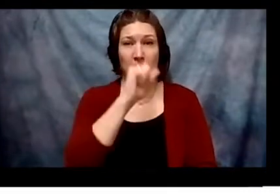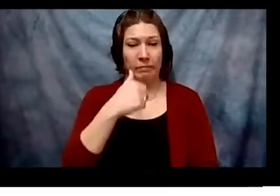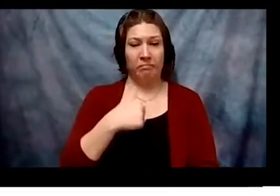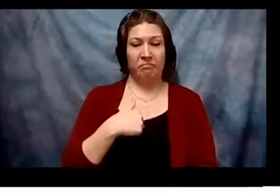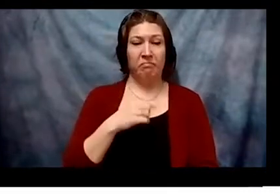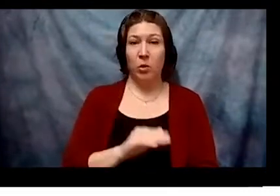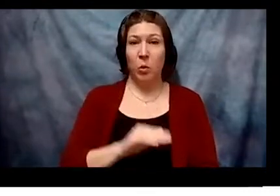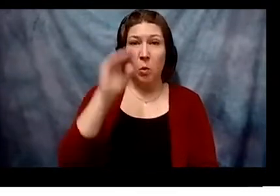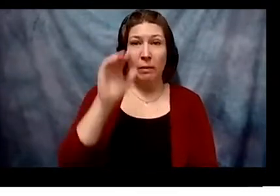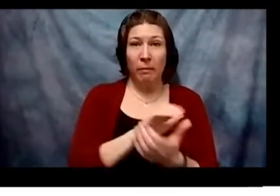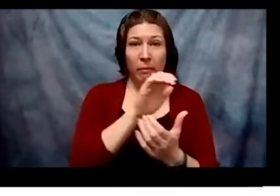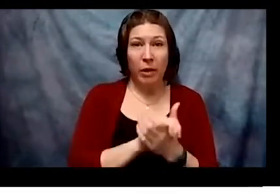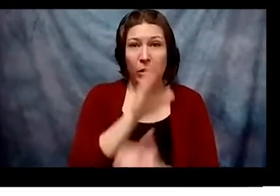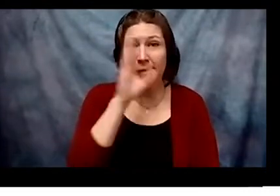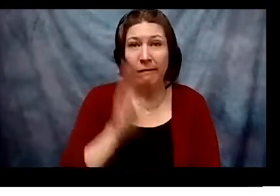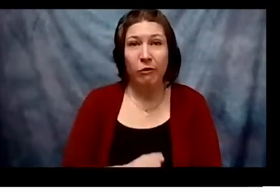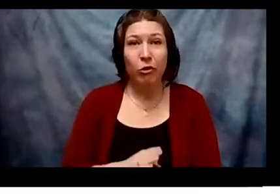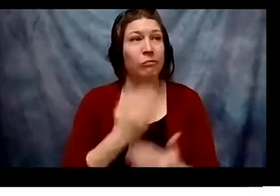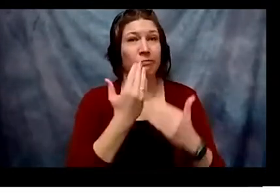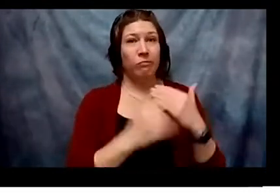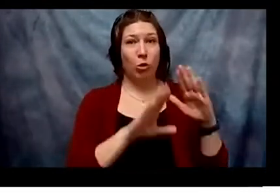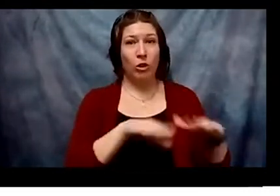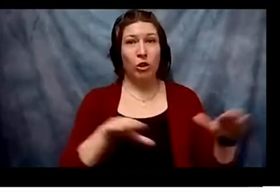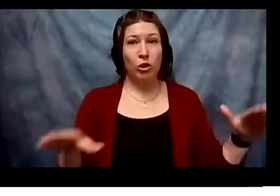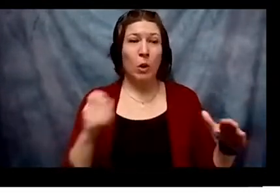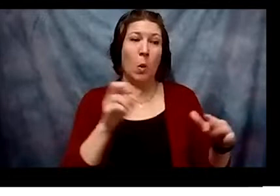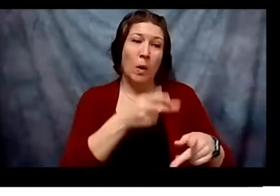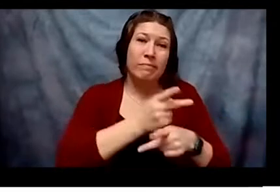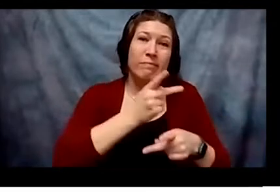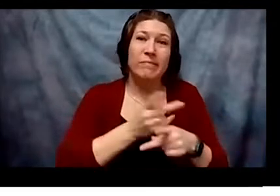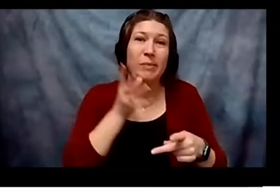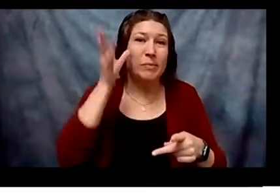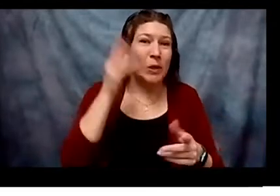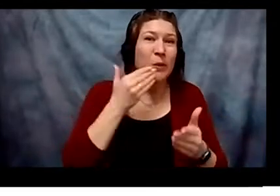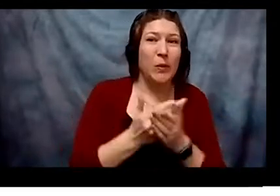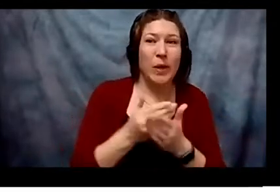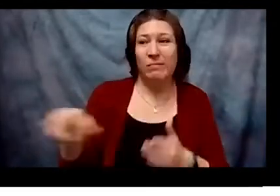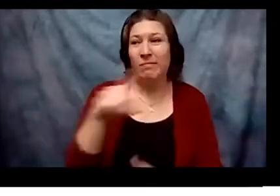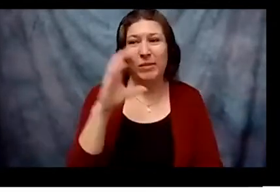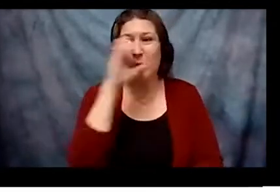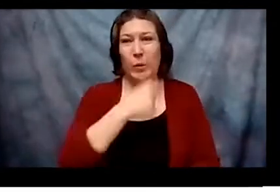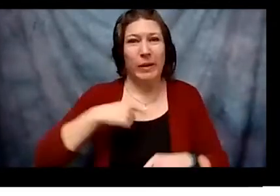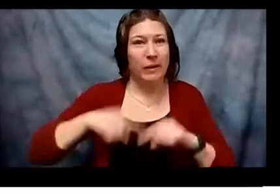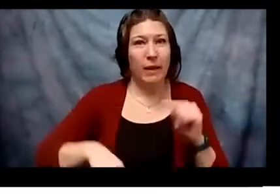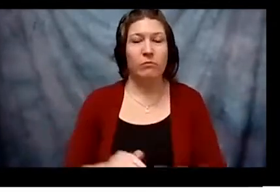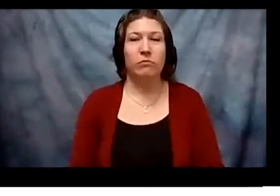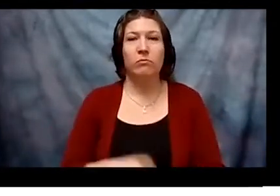can't have children, or be a good parent. You say I do not seem disabled.